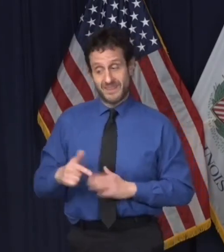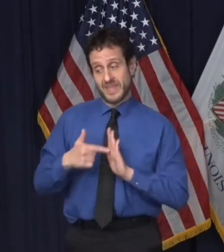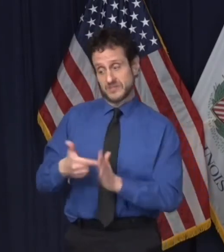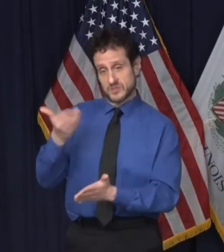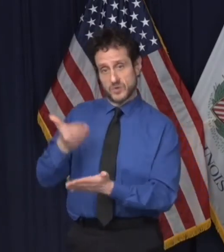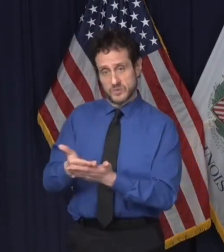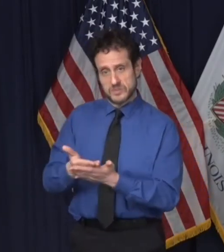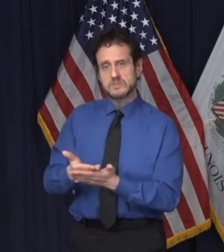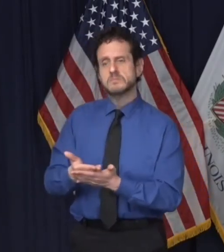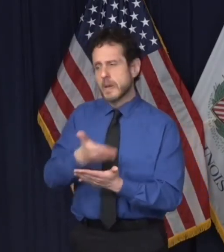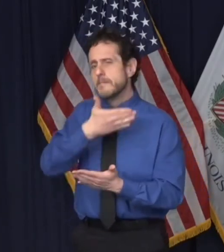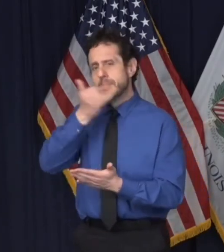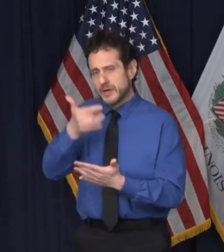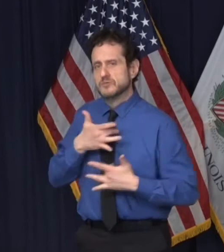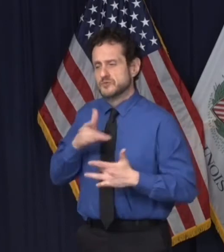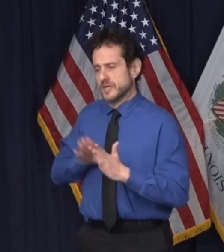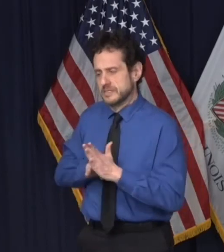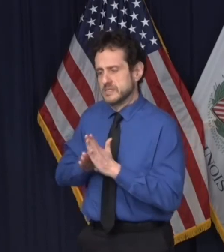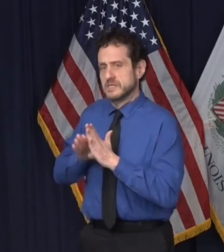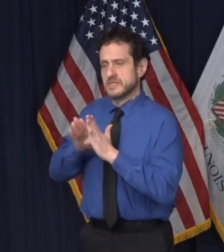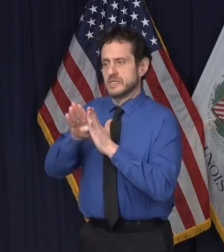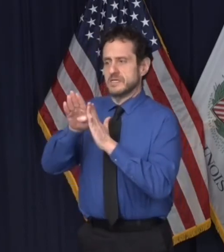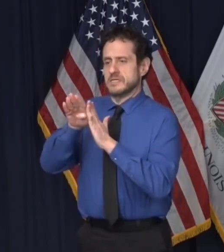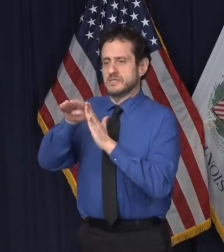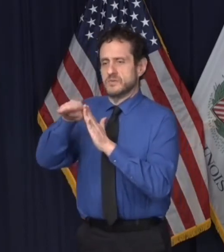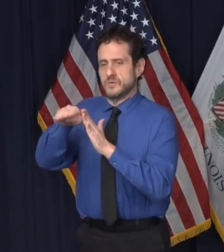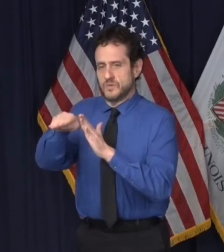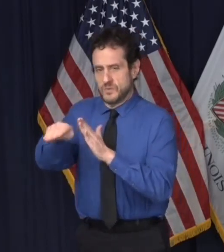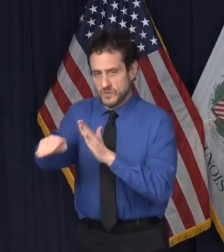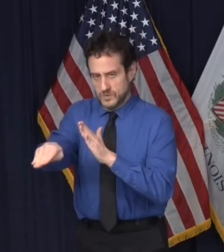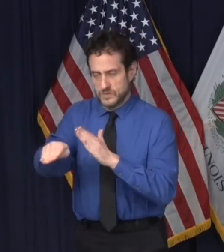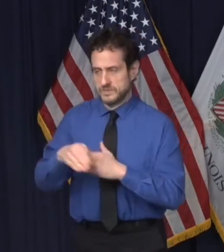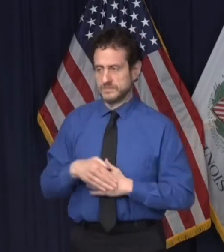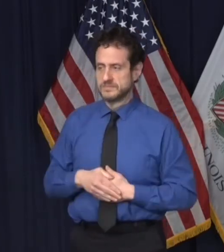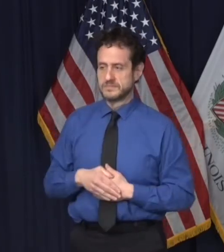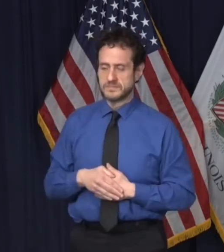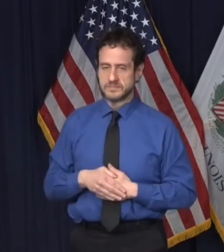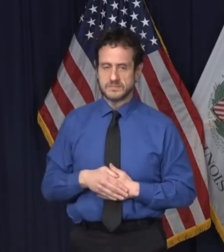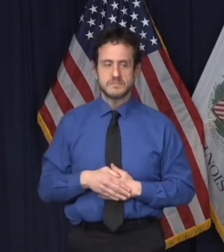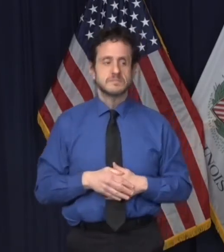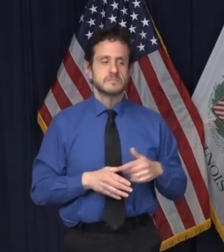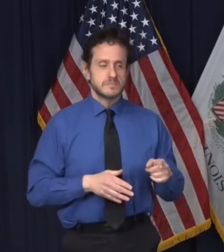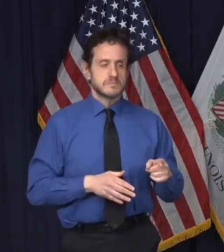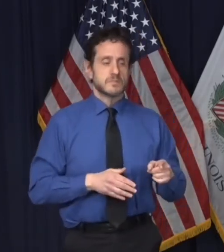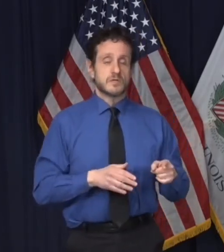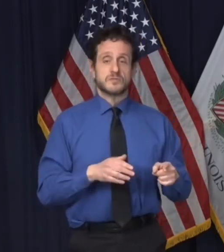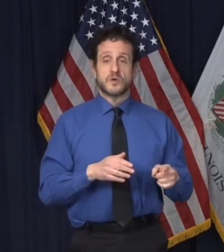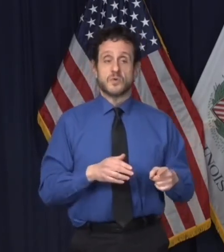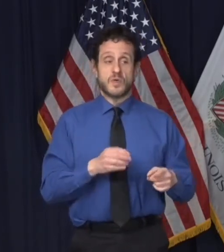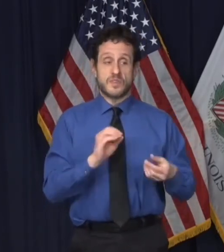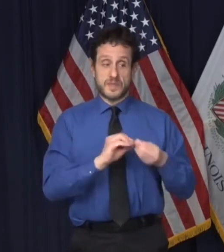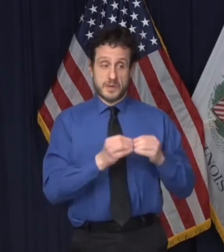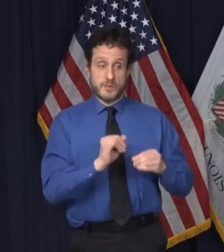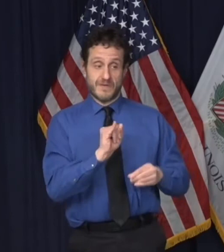BOTH OF THOSE NUMBERS ARE EVIDENCE OF POSITIVE TRENDS. A DECLINING NUMBER PERCENTAGE OF